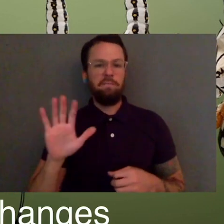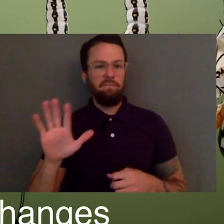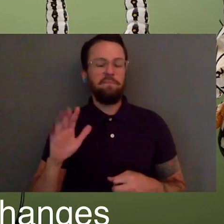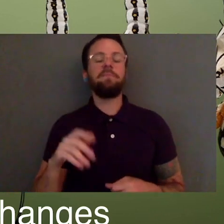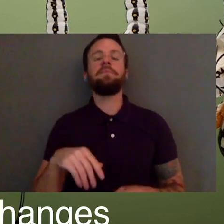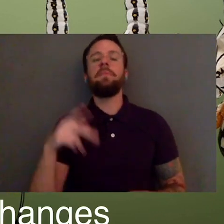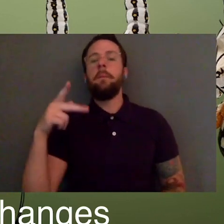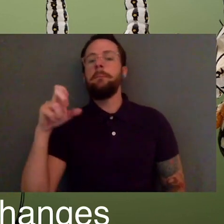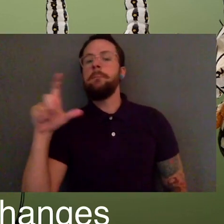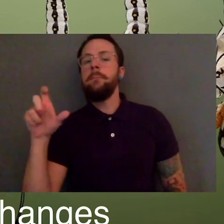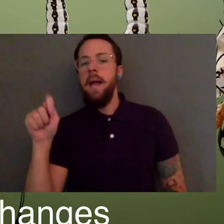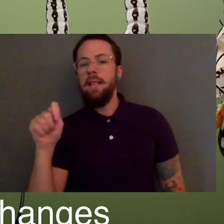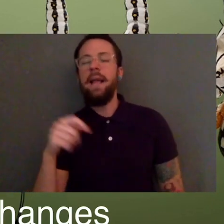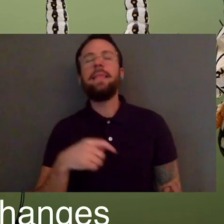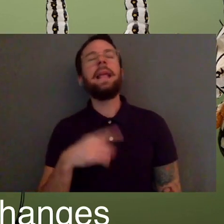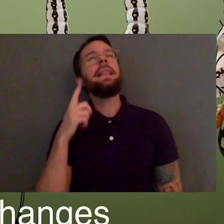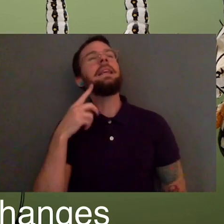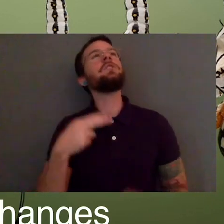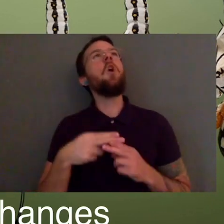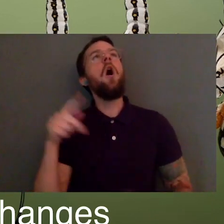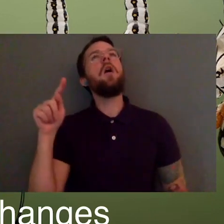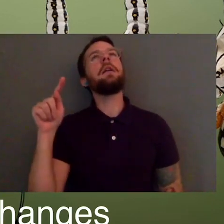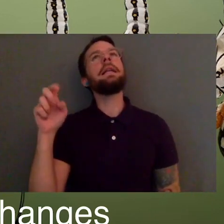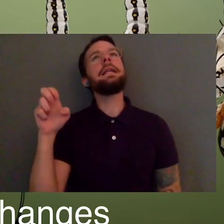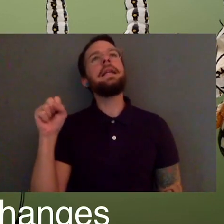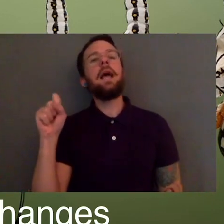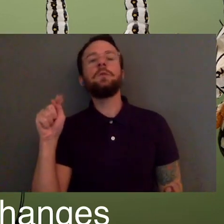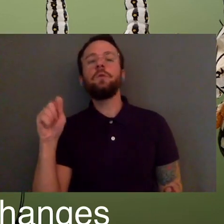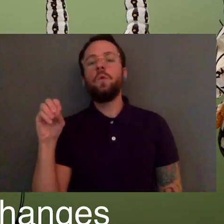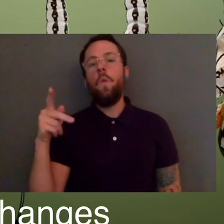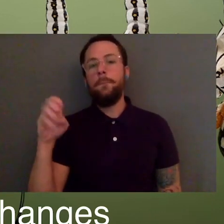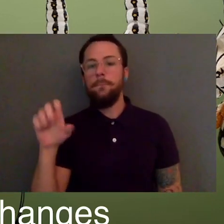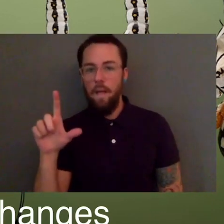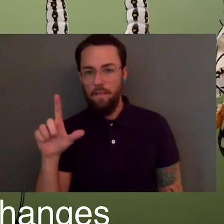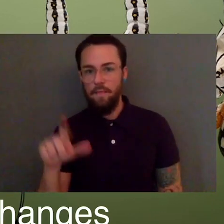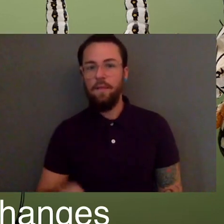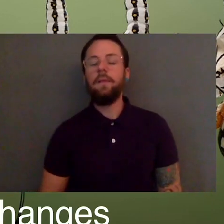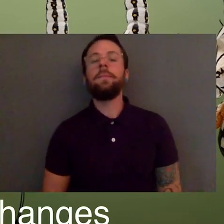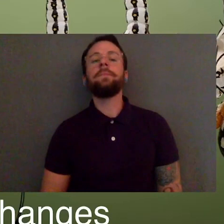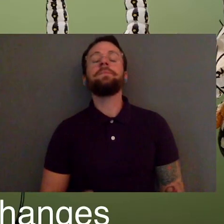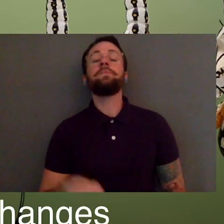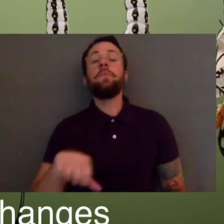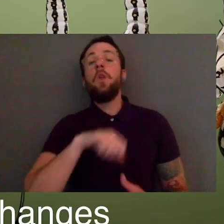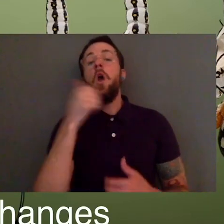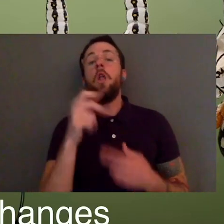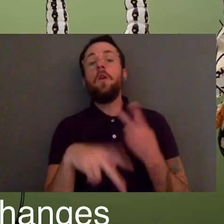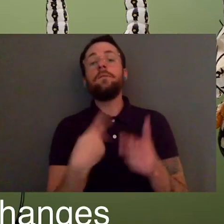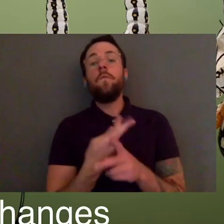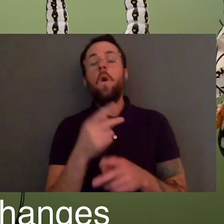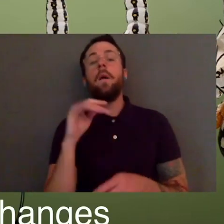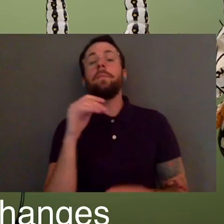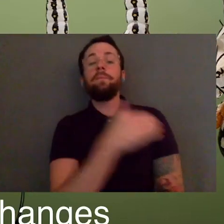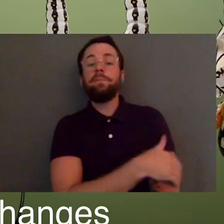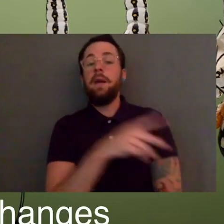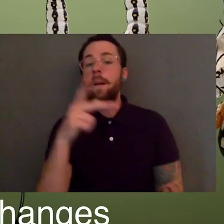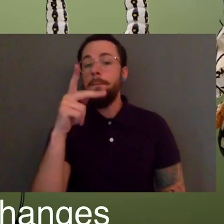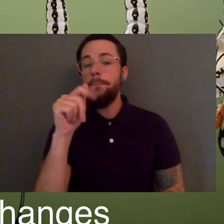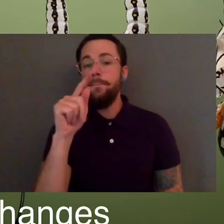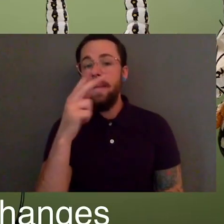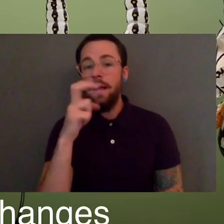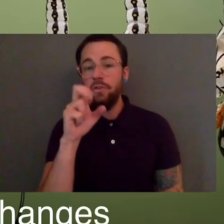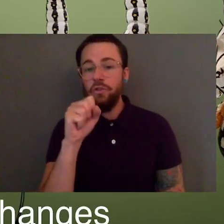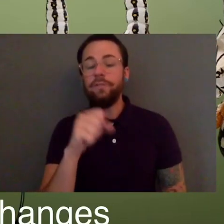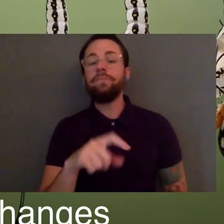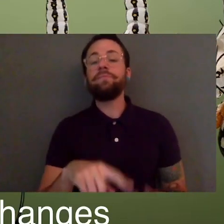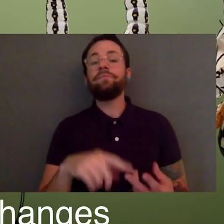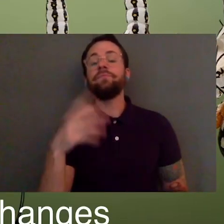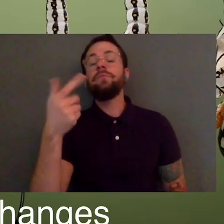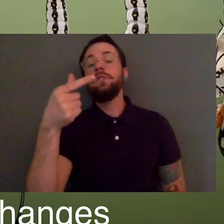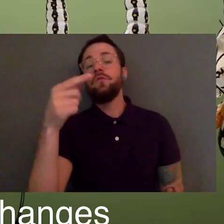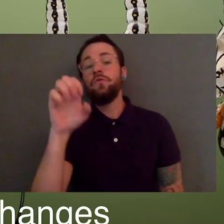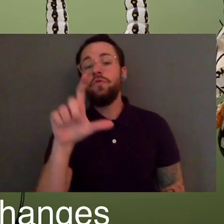The device that is inserted into the skin is usually lasting three to six months.